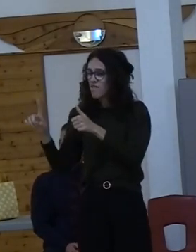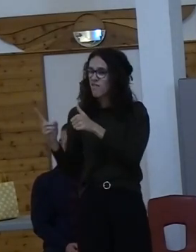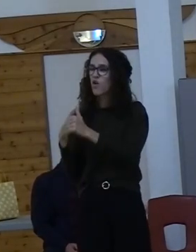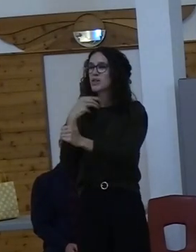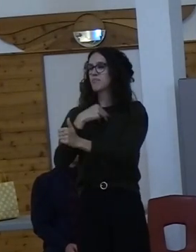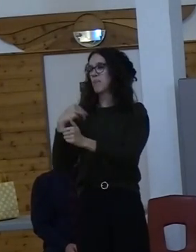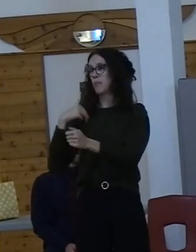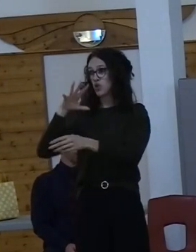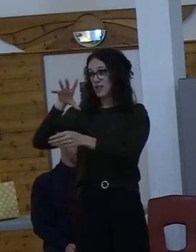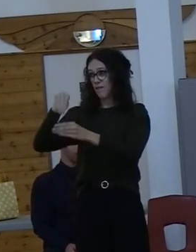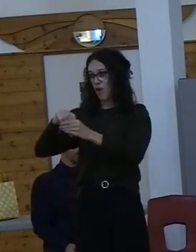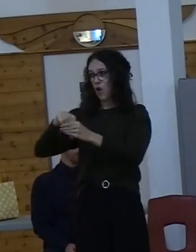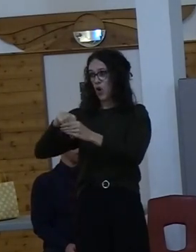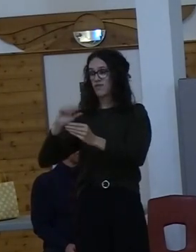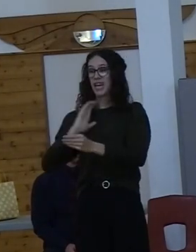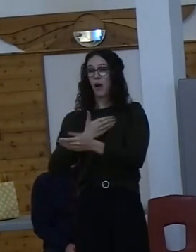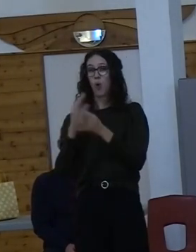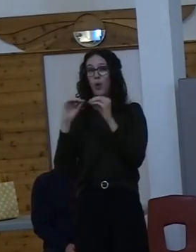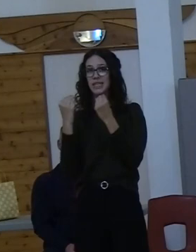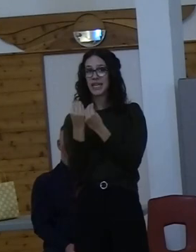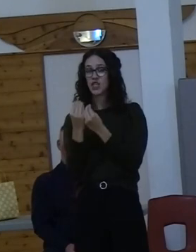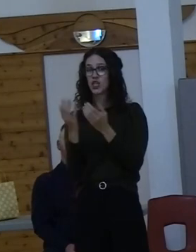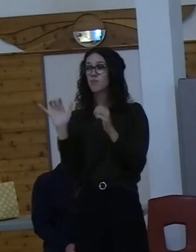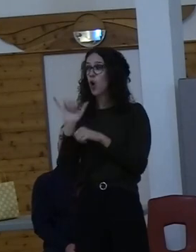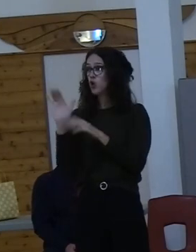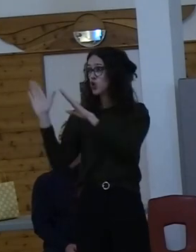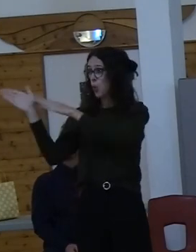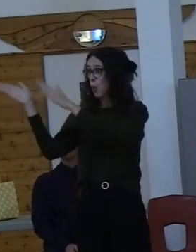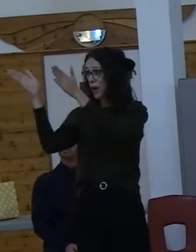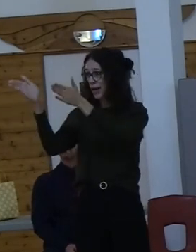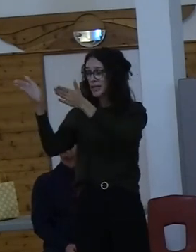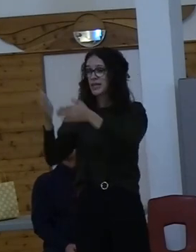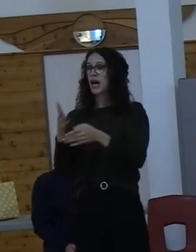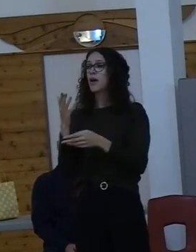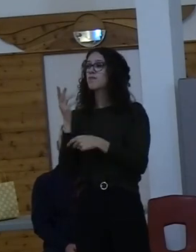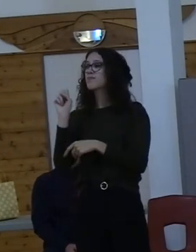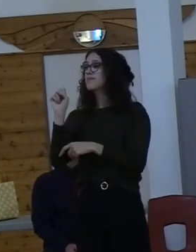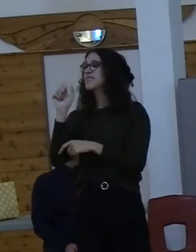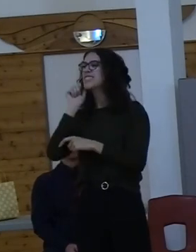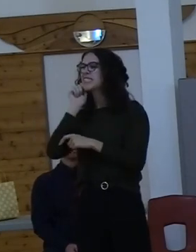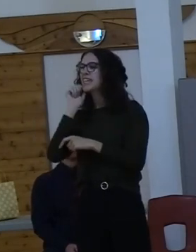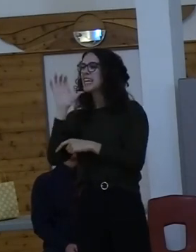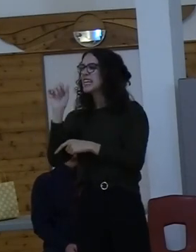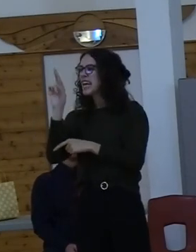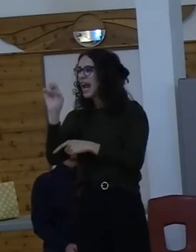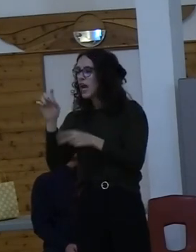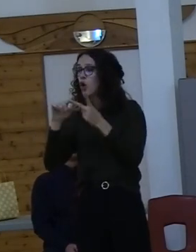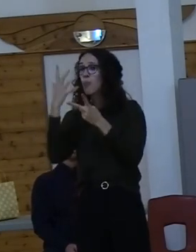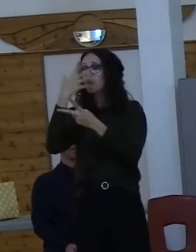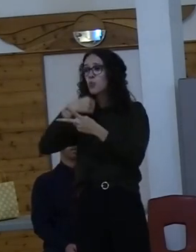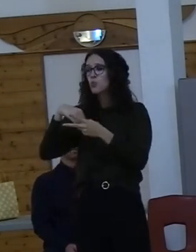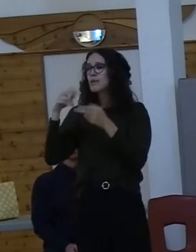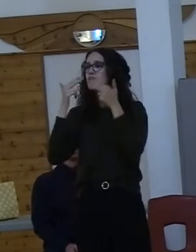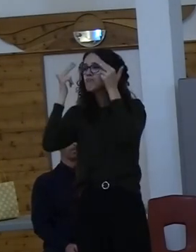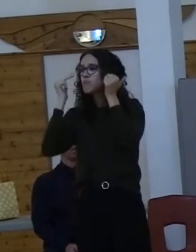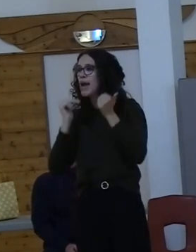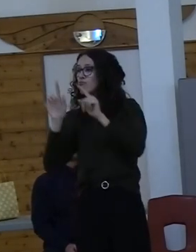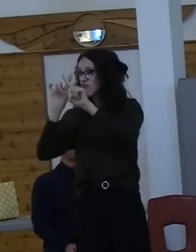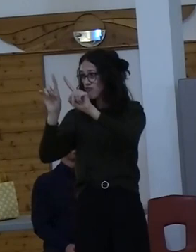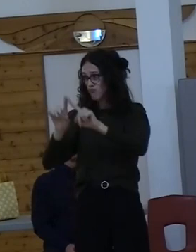Let's see, we also have a basket of skin care and tea items that was donated by Rhapsody and Fault.